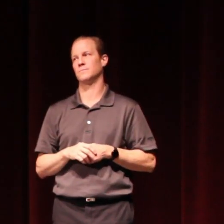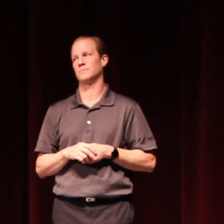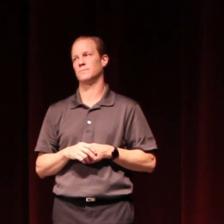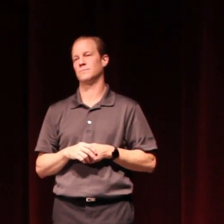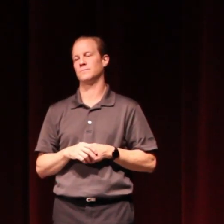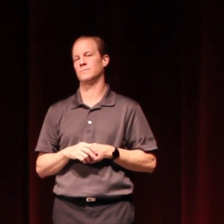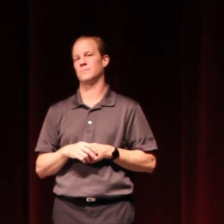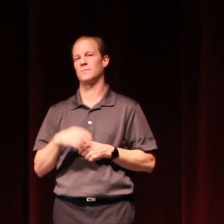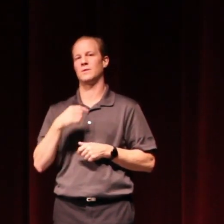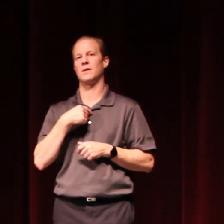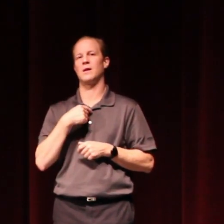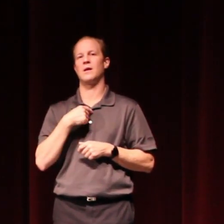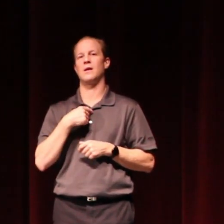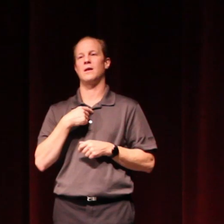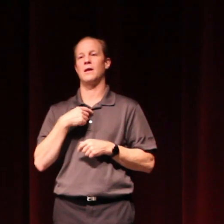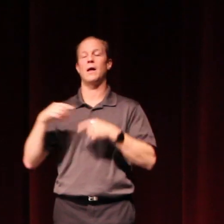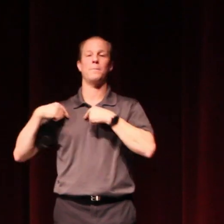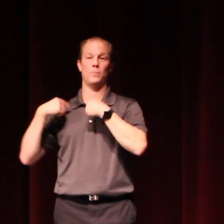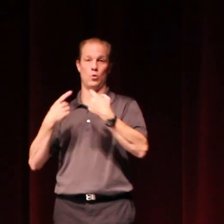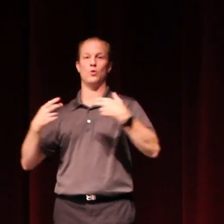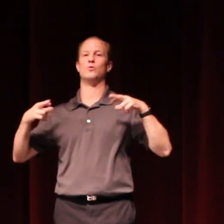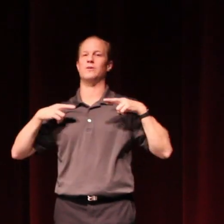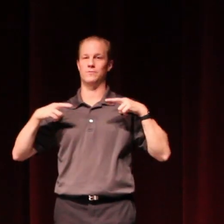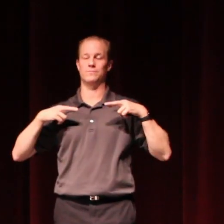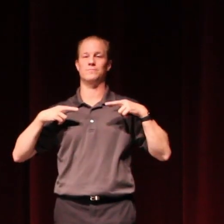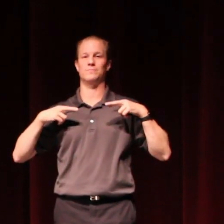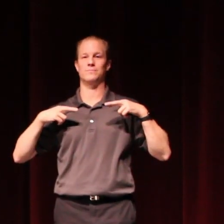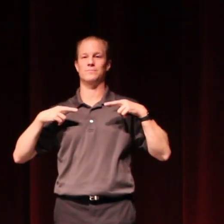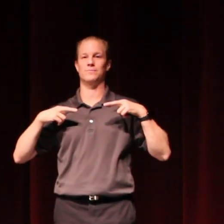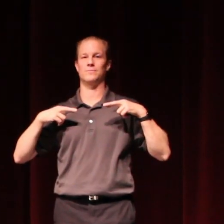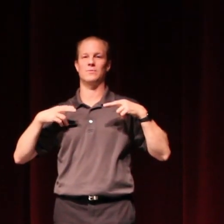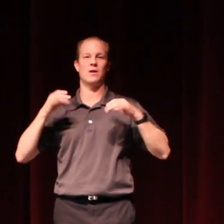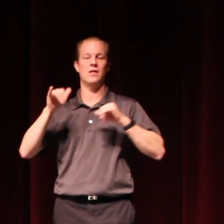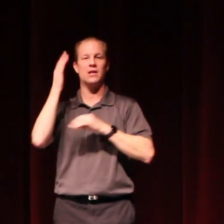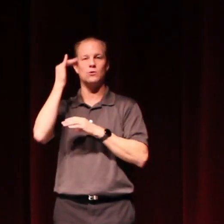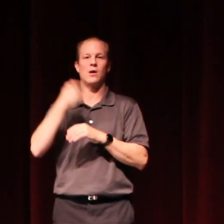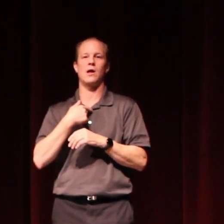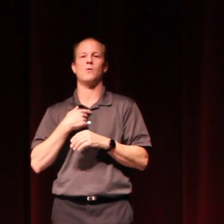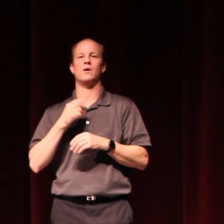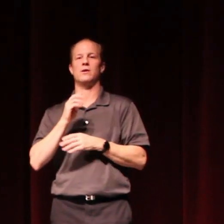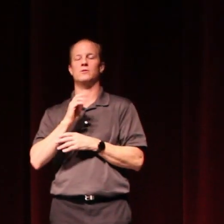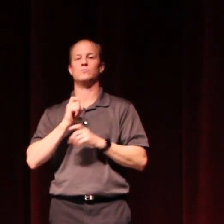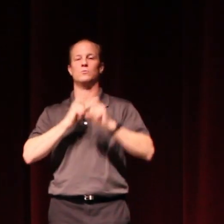I am currently retired. That's why I would like to give back to my community and serve